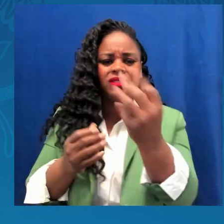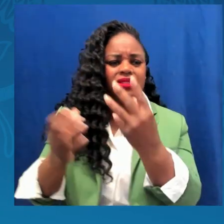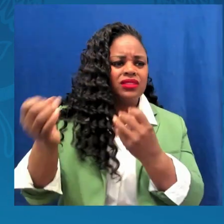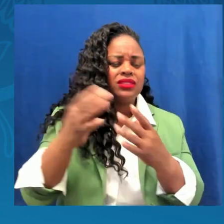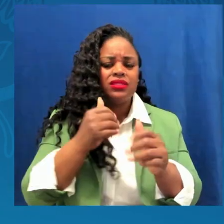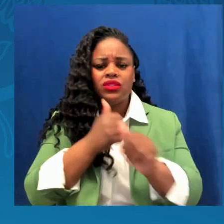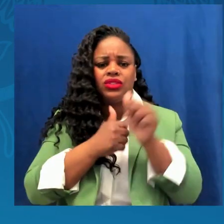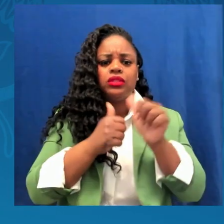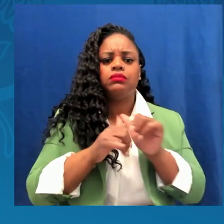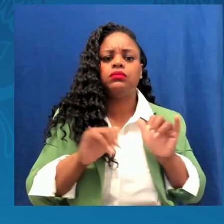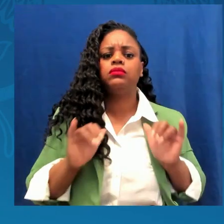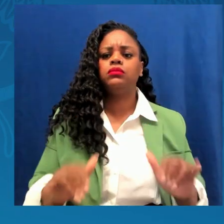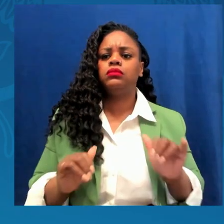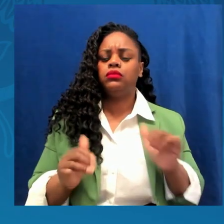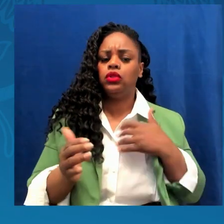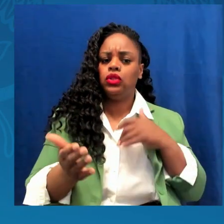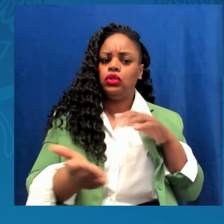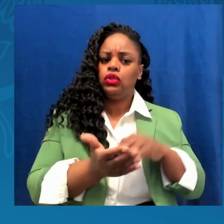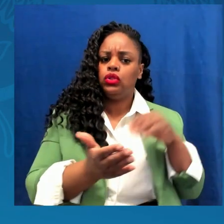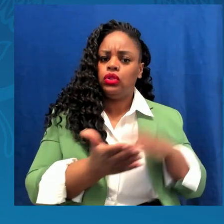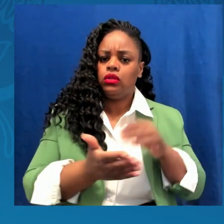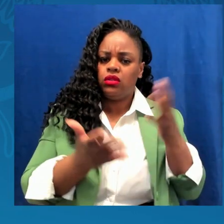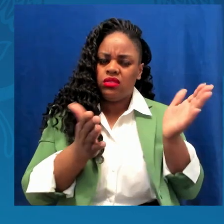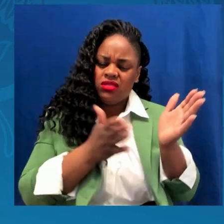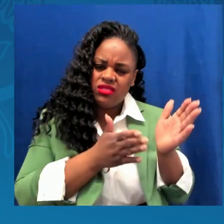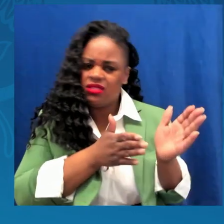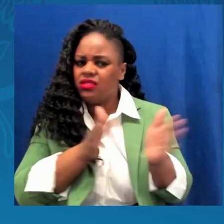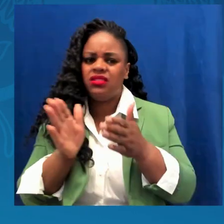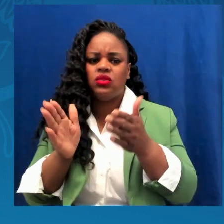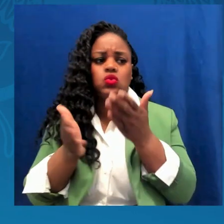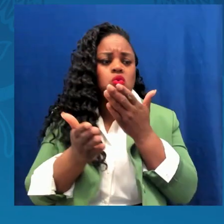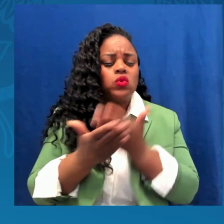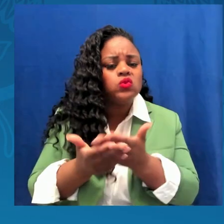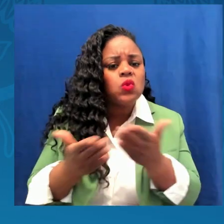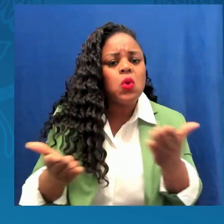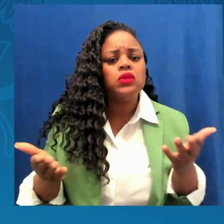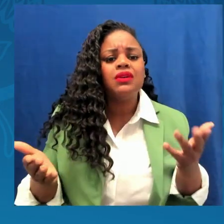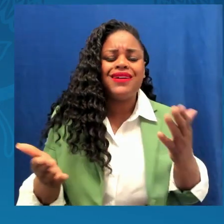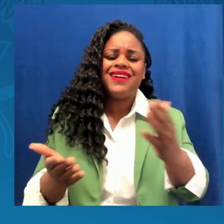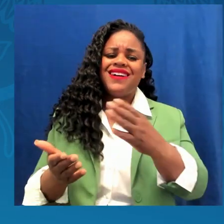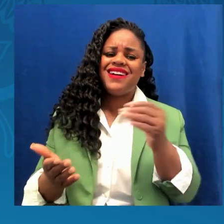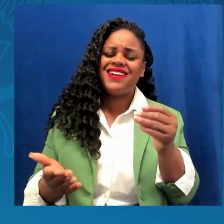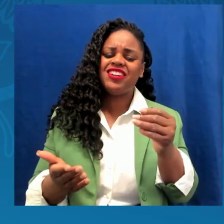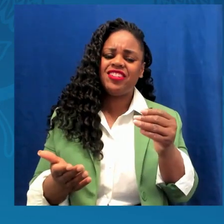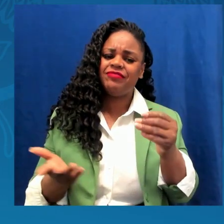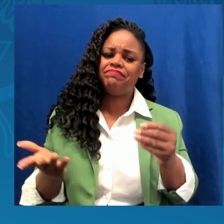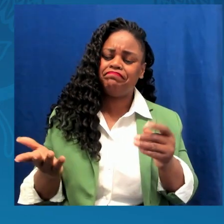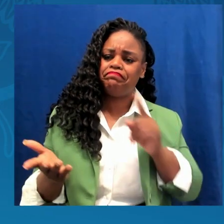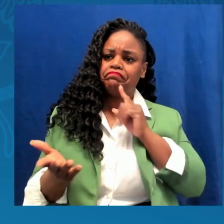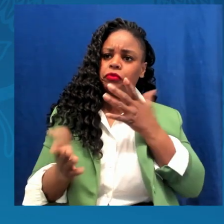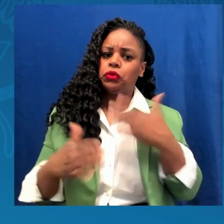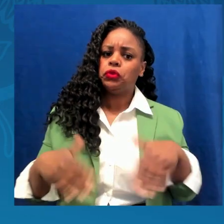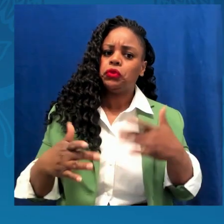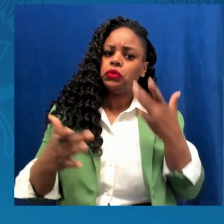diverted critical resources and strained campus mental health systems already overwhelmed by the pandemic.